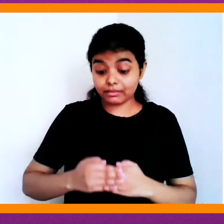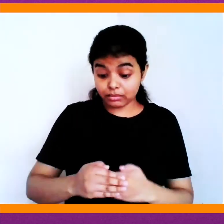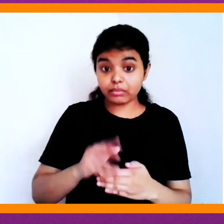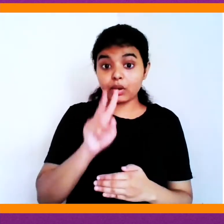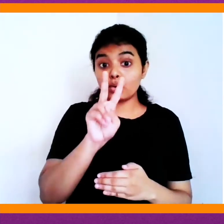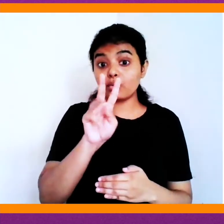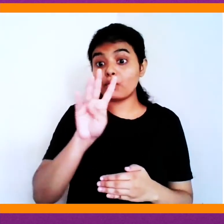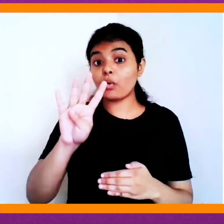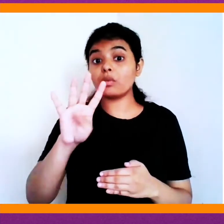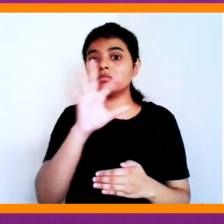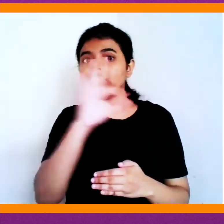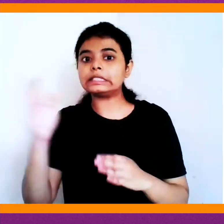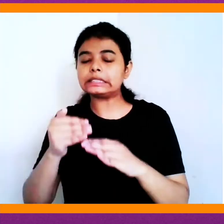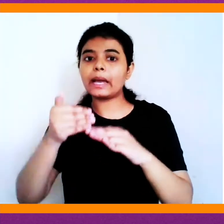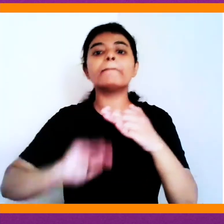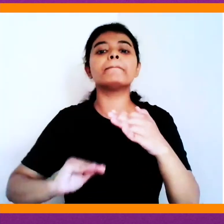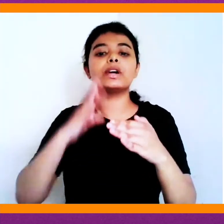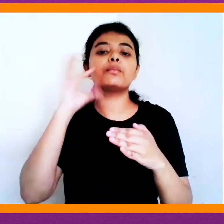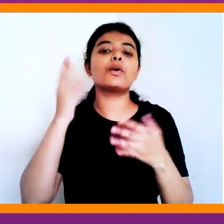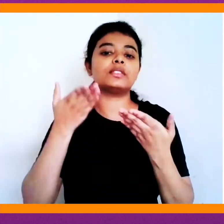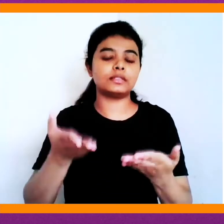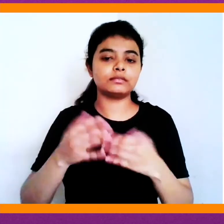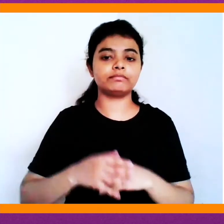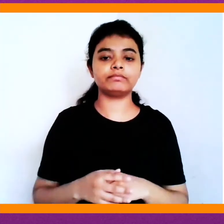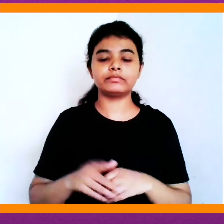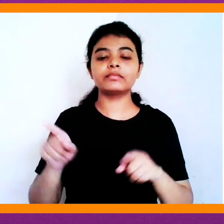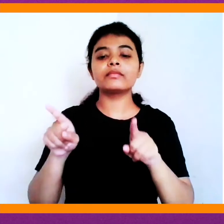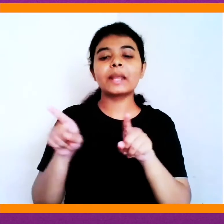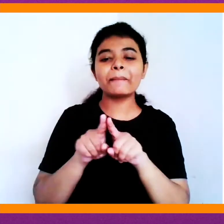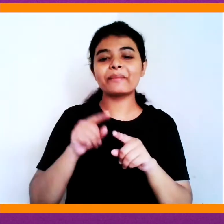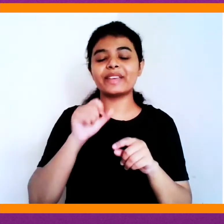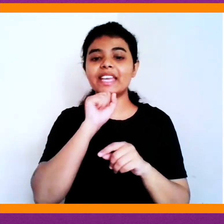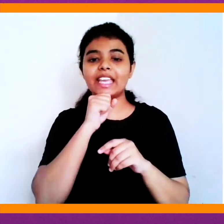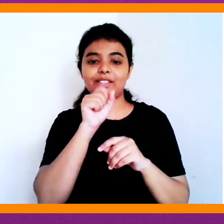to give her own consent and go for her termination as long as her pregnancy is less than 20 weeks